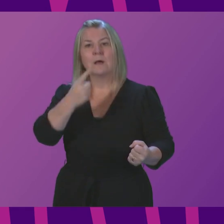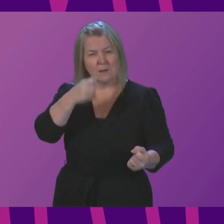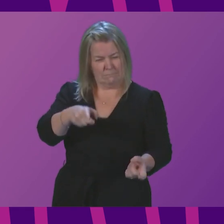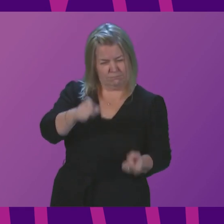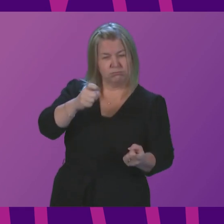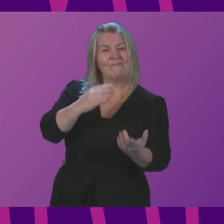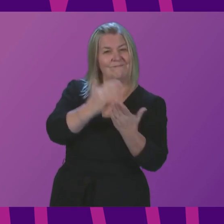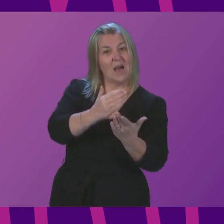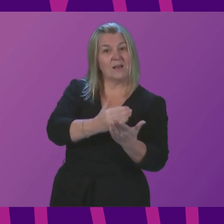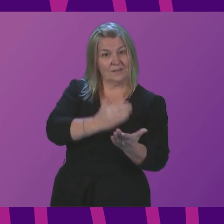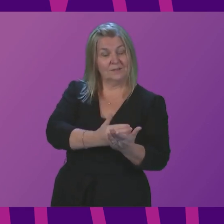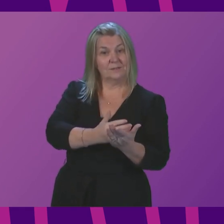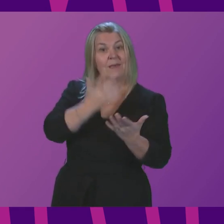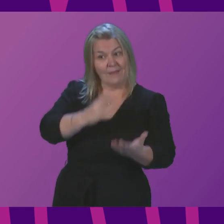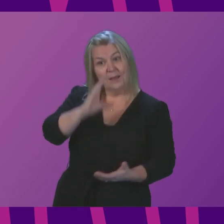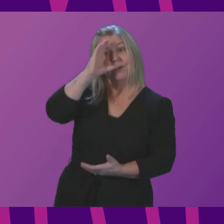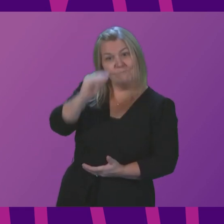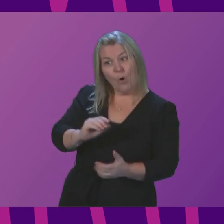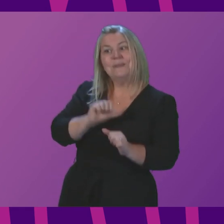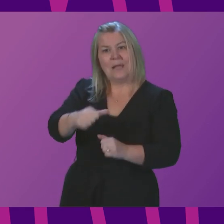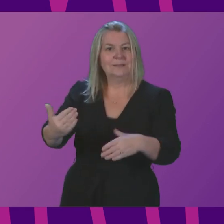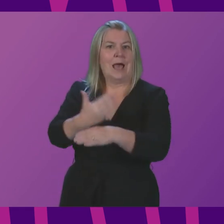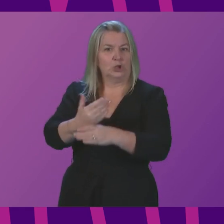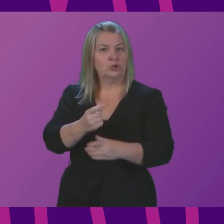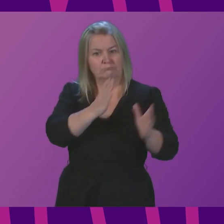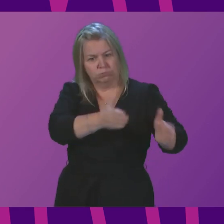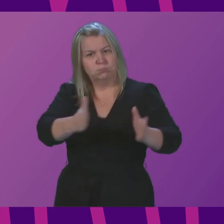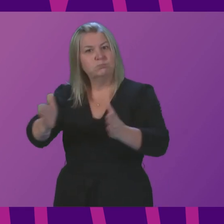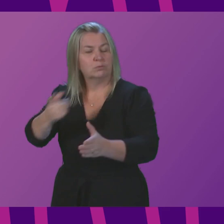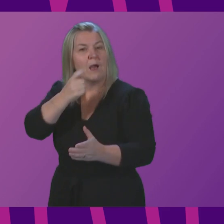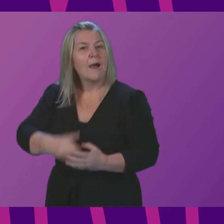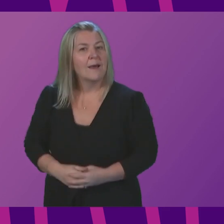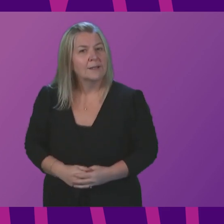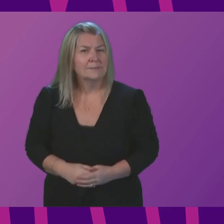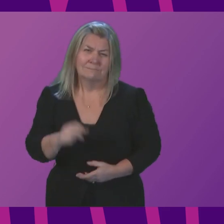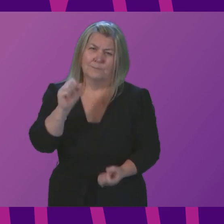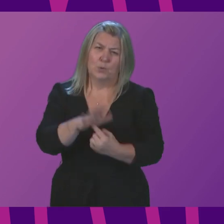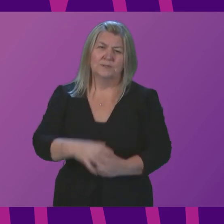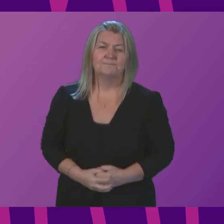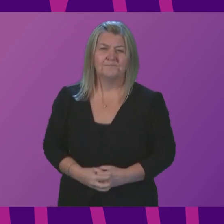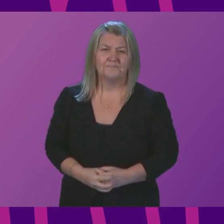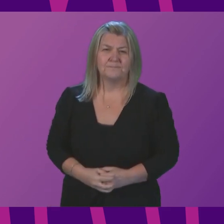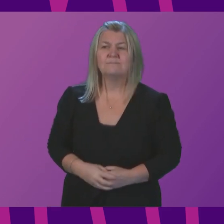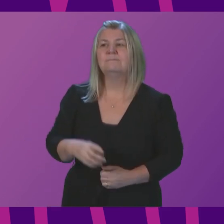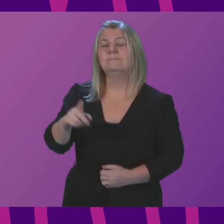which will inform the actions that require to be taken. That is vital. It is also vital